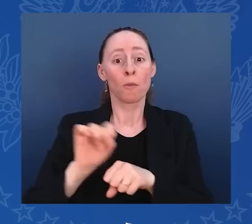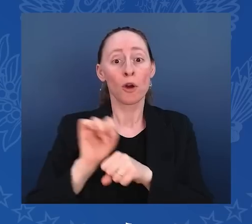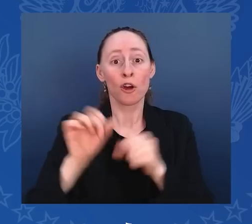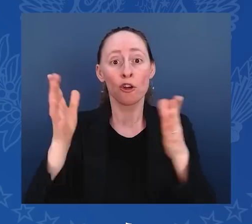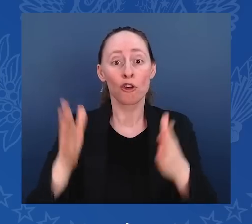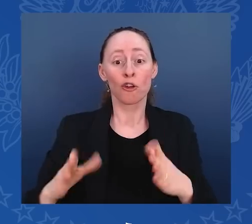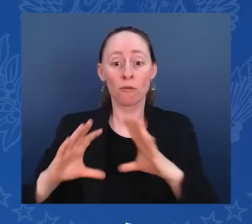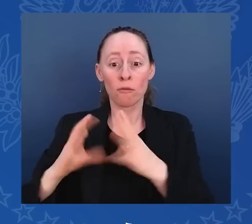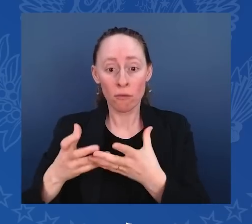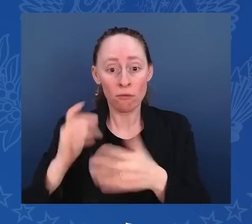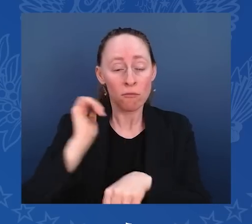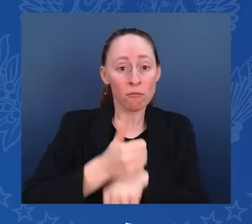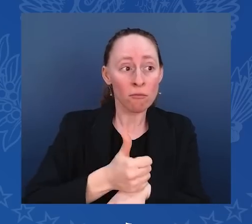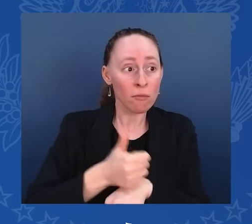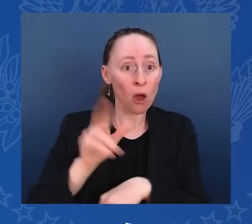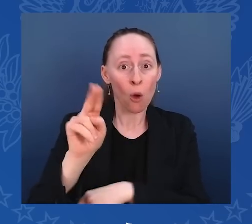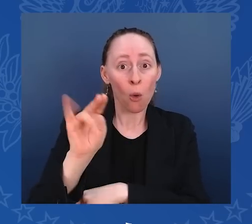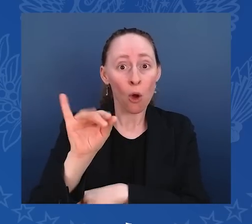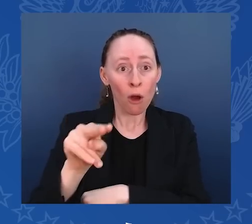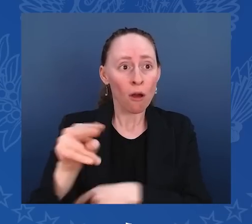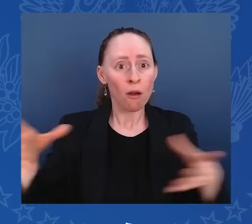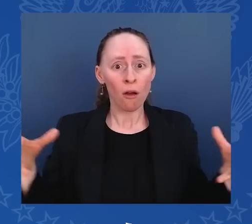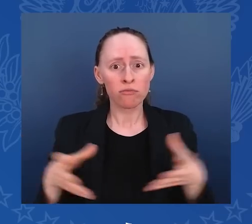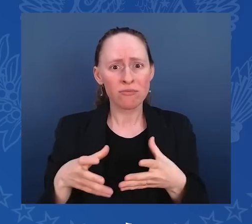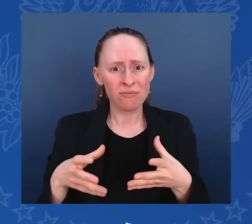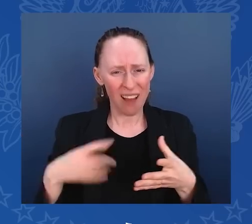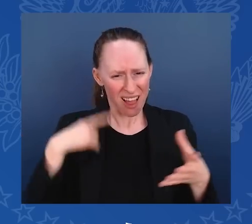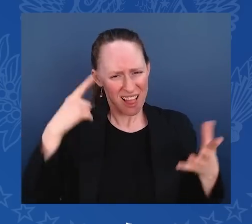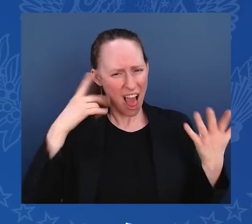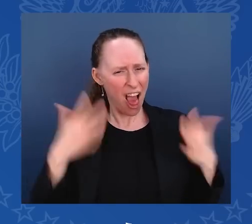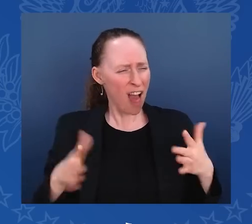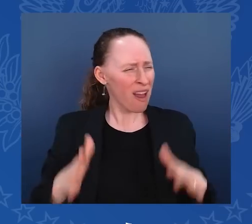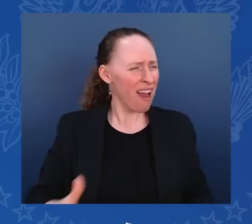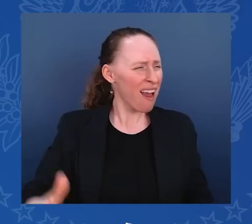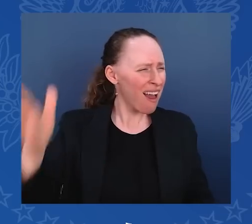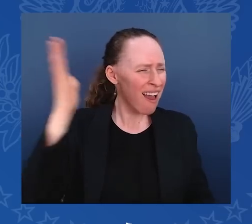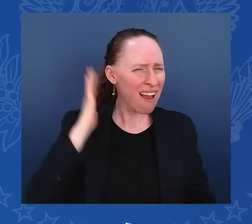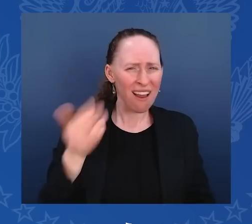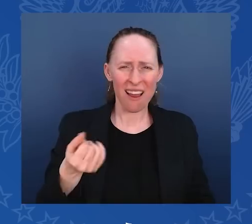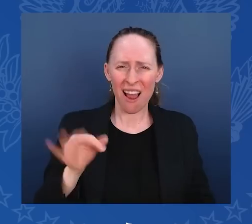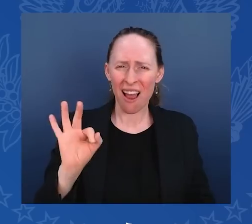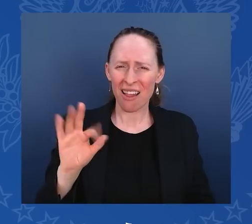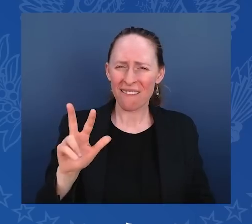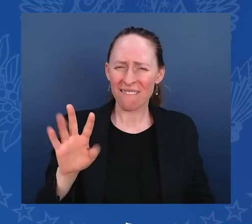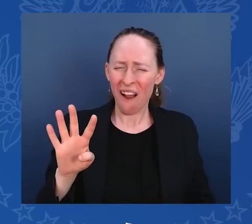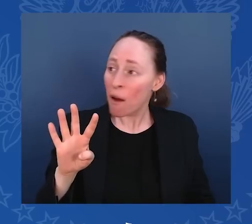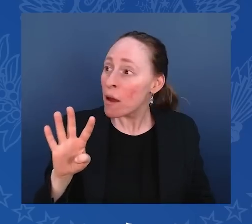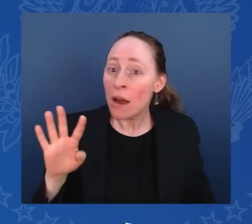and make a living wage for their families. Whether children can breathe clean air and drink clean water,